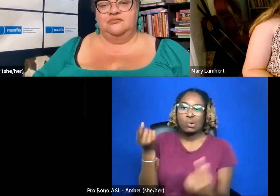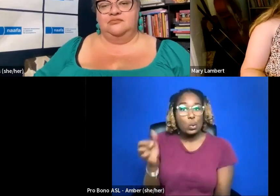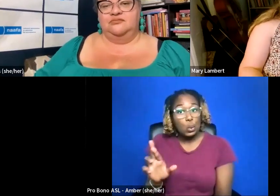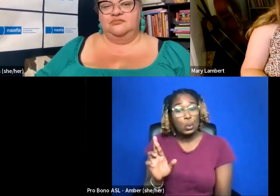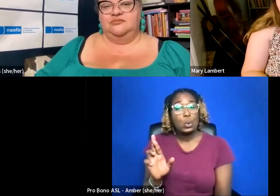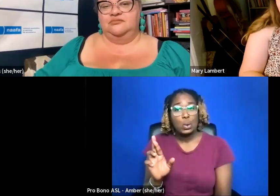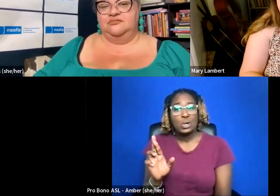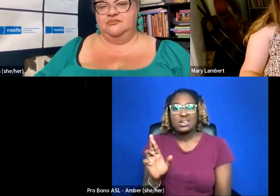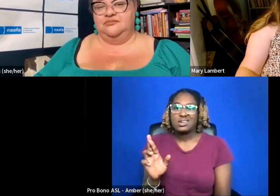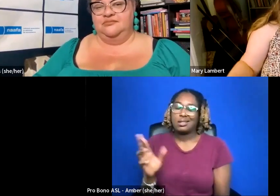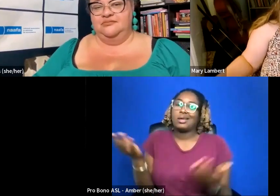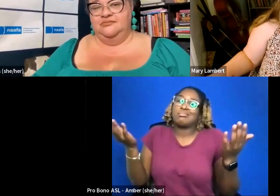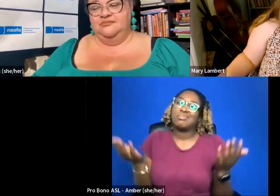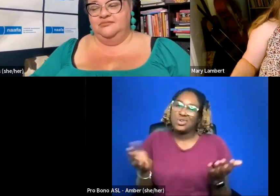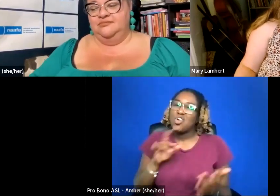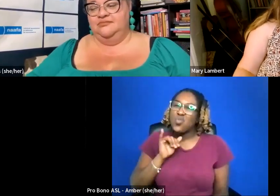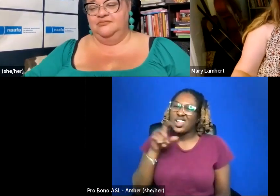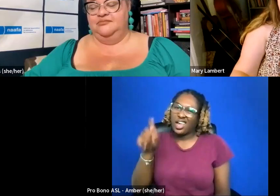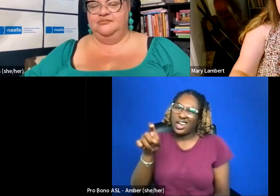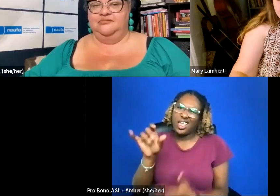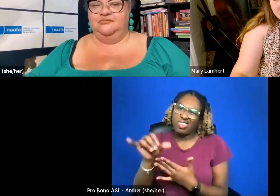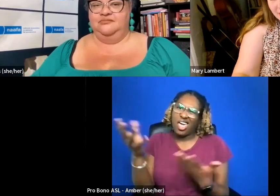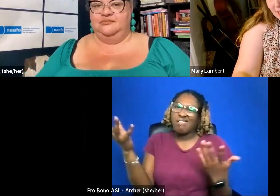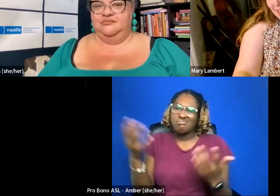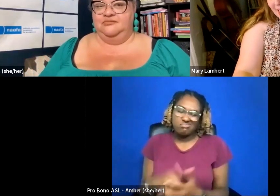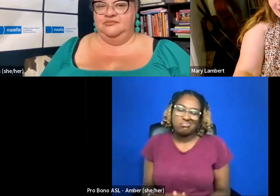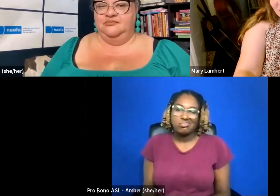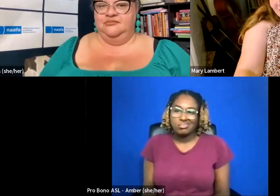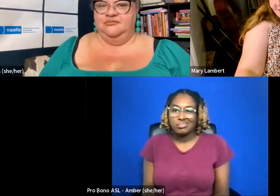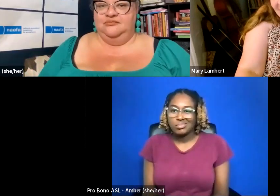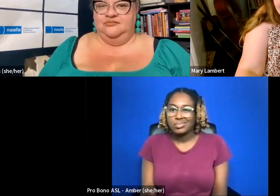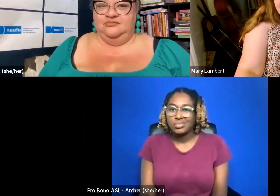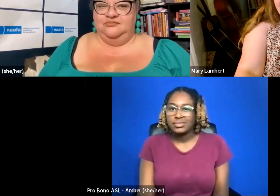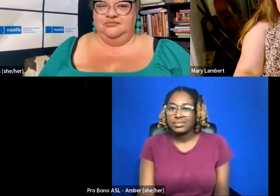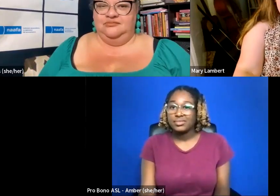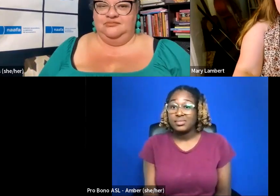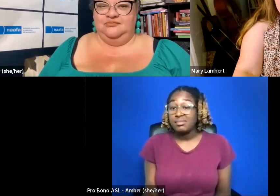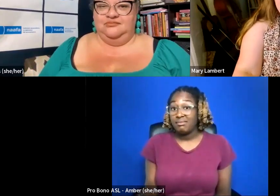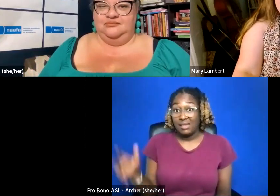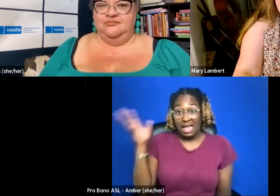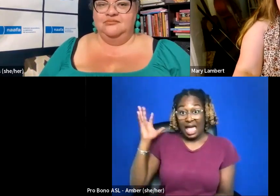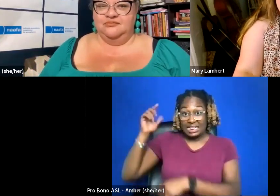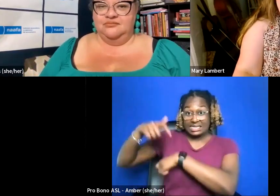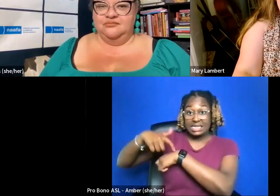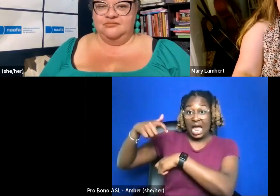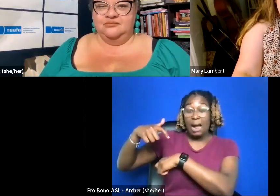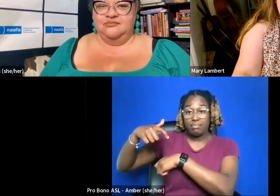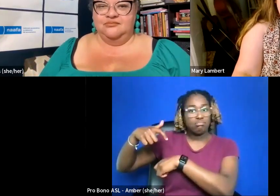come on, do we really need something like that? And just at the time it was it was not that way.